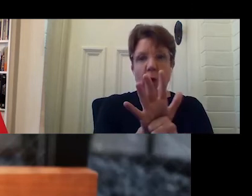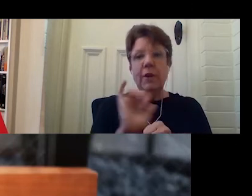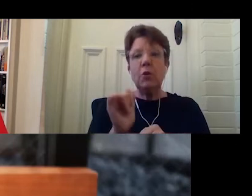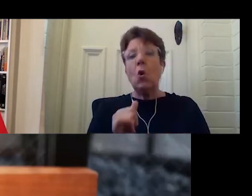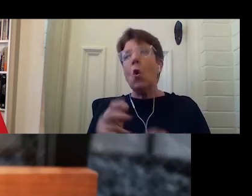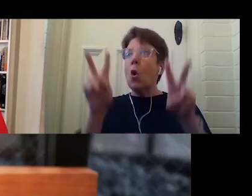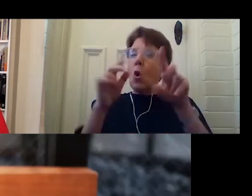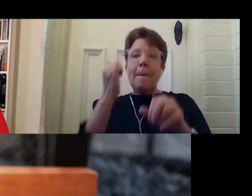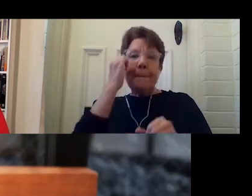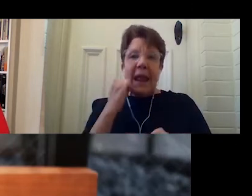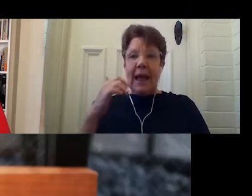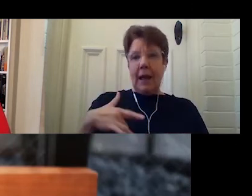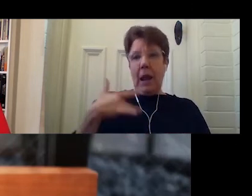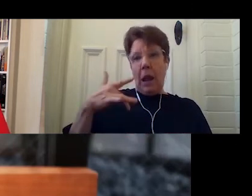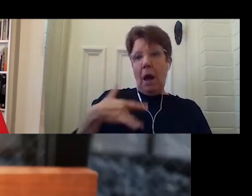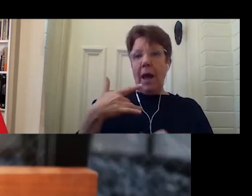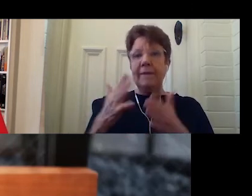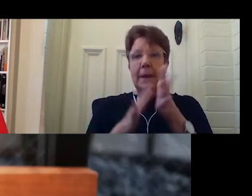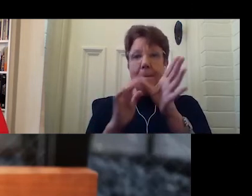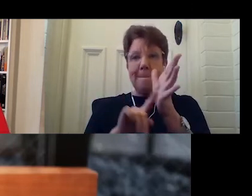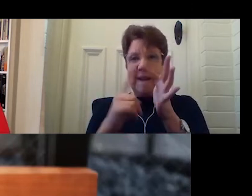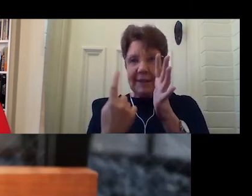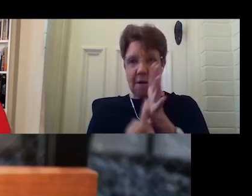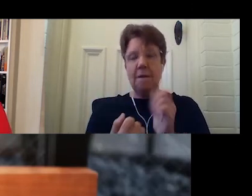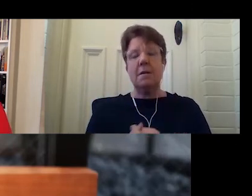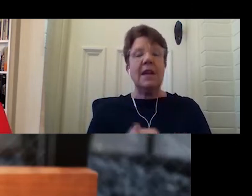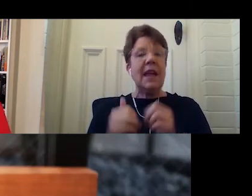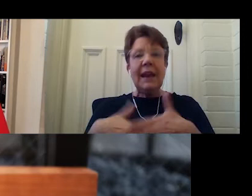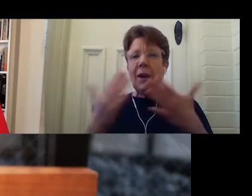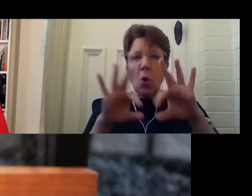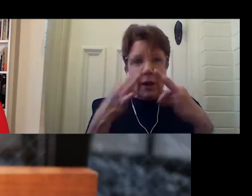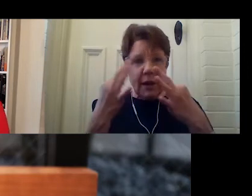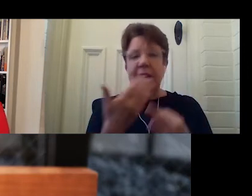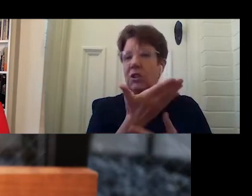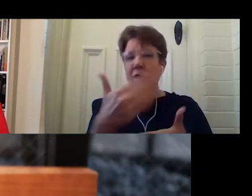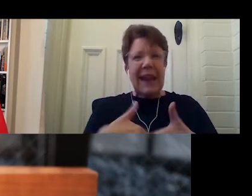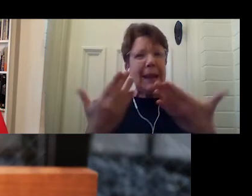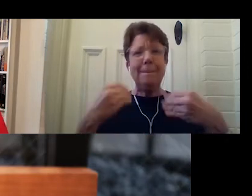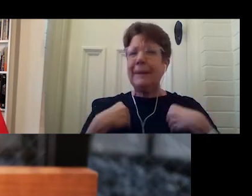Matter. I think any organisation or business, or even individual